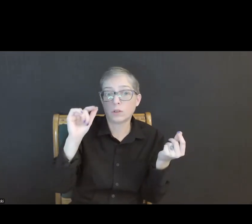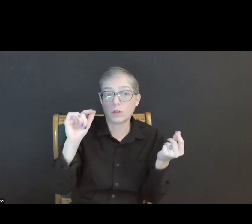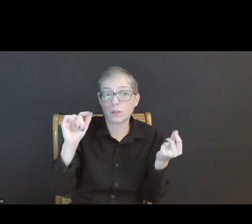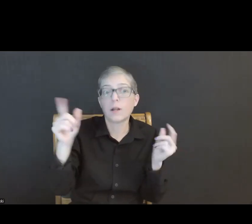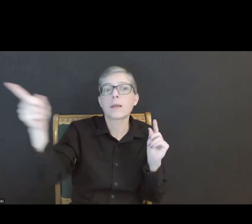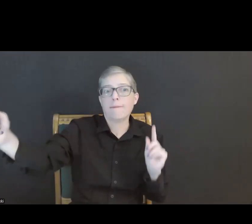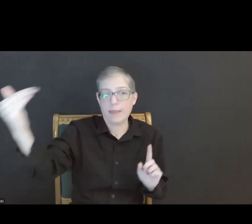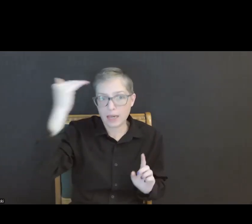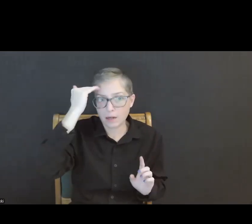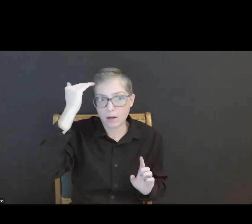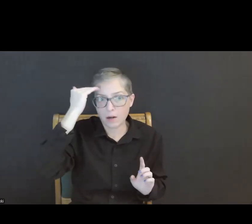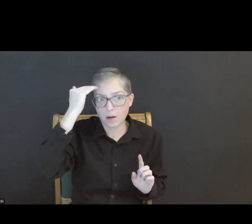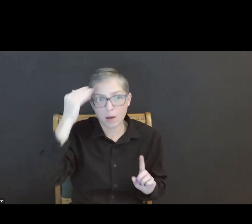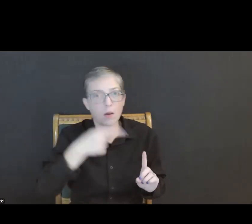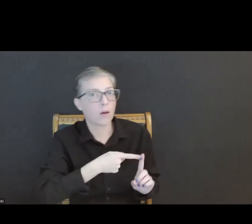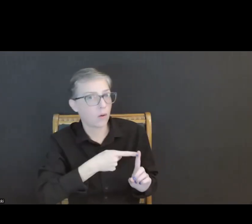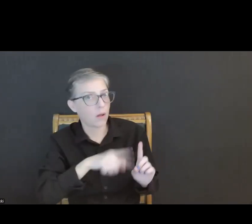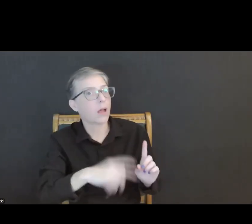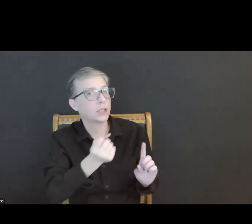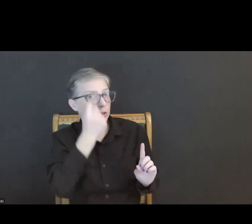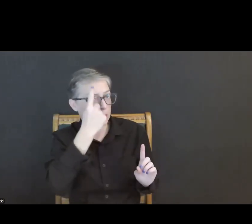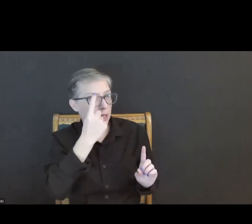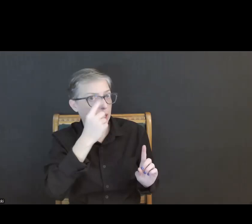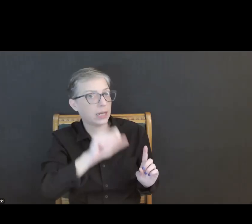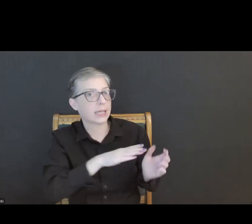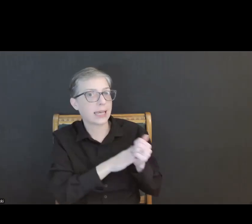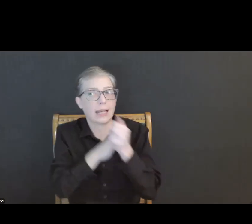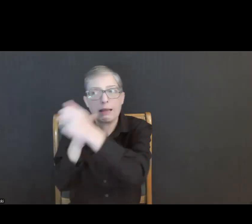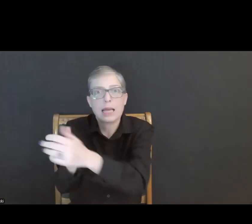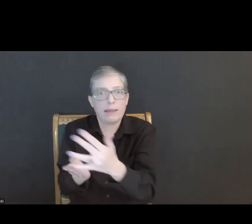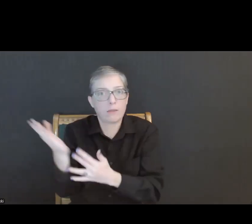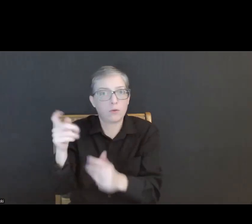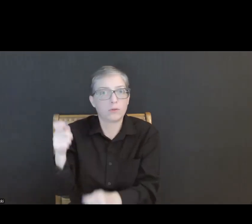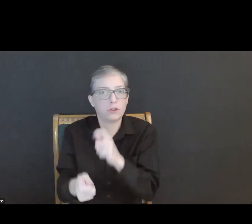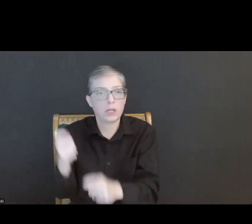understands and is going to say okay let me walk you through this and see so we can I can help you